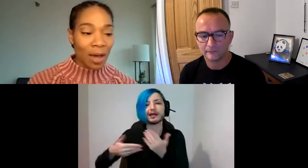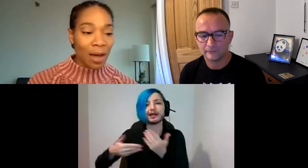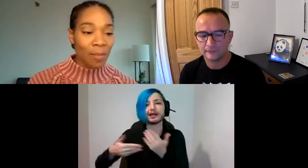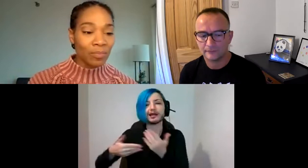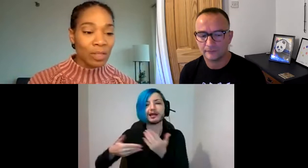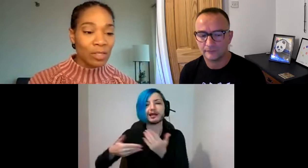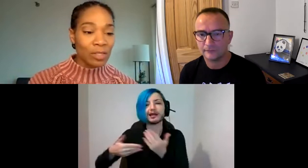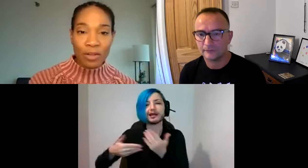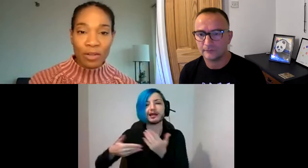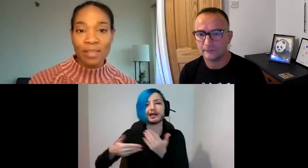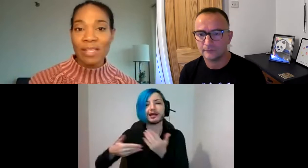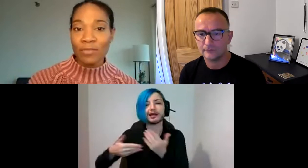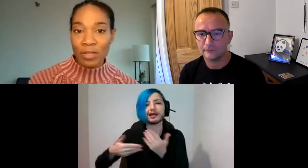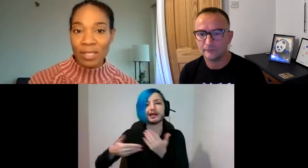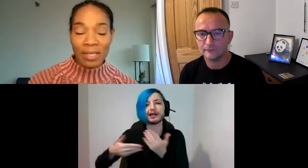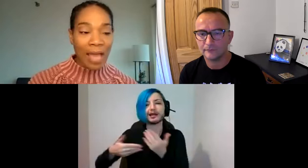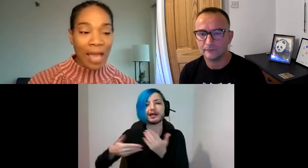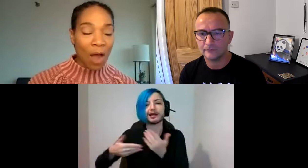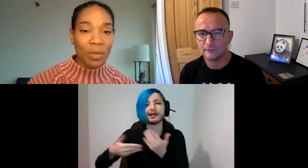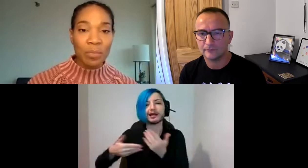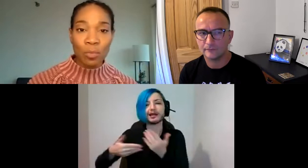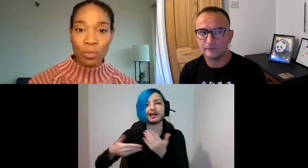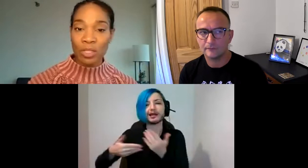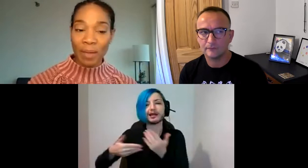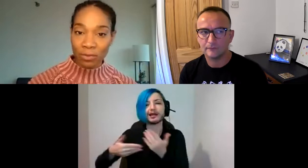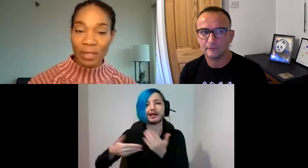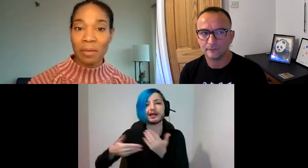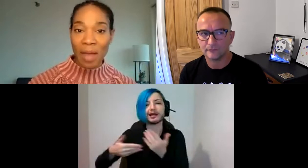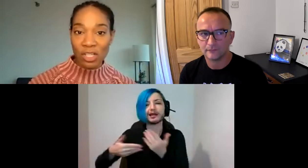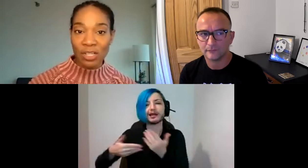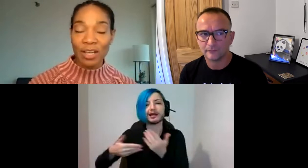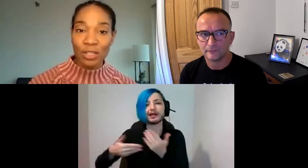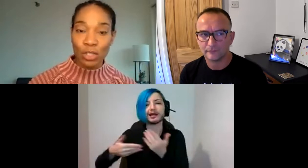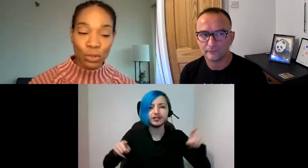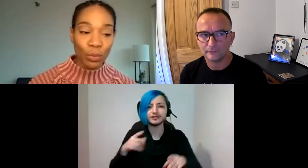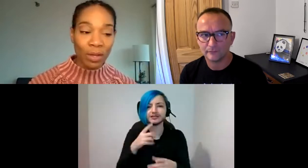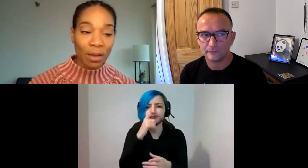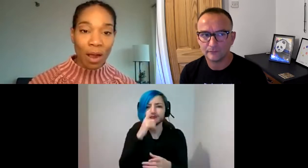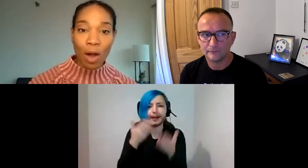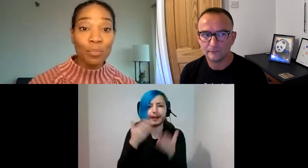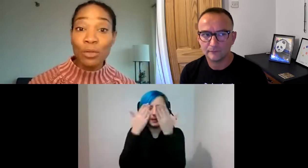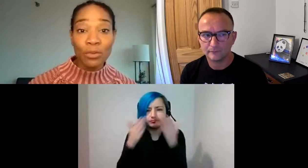And I actually was going to read a label for you in the